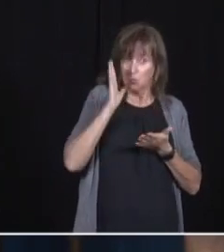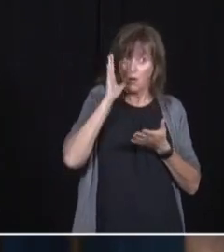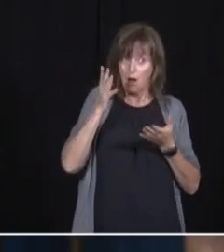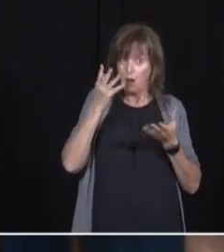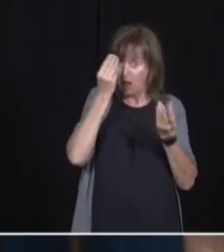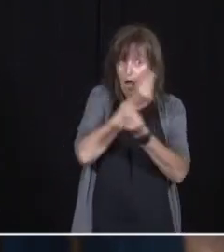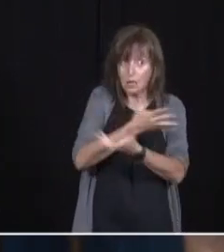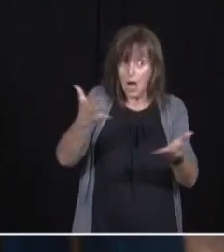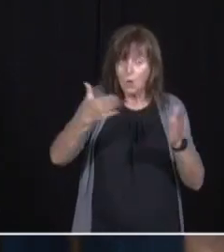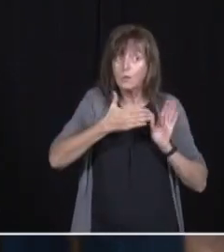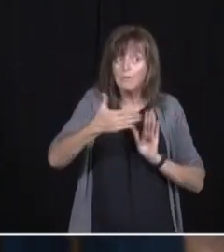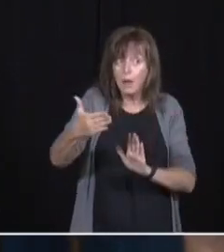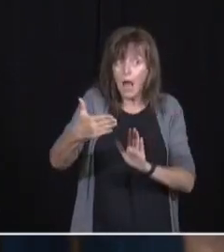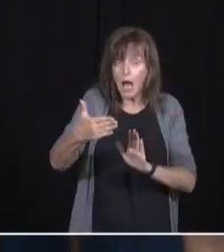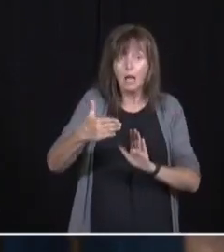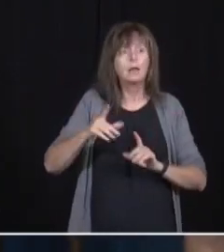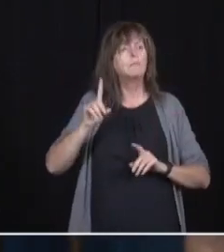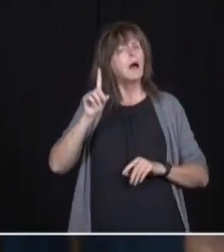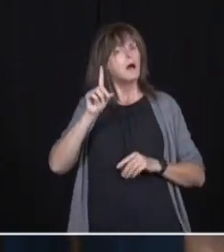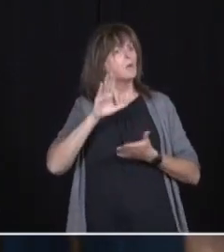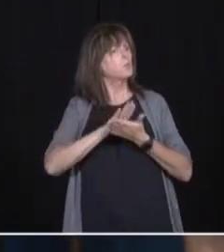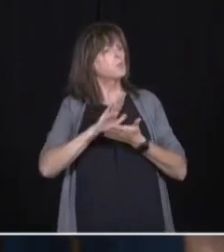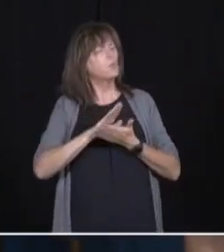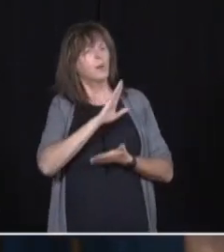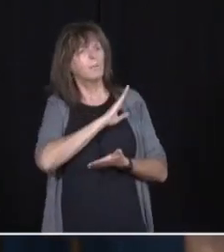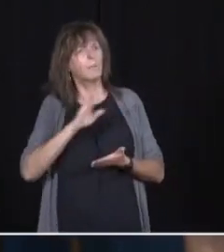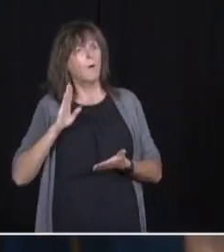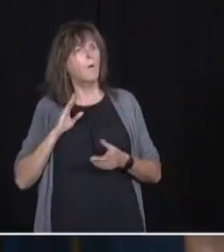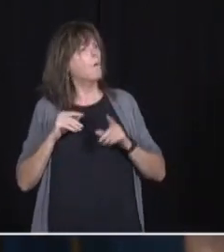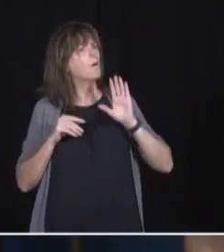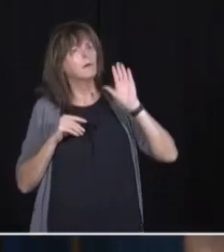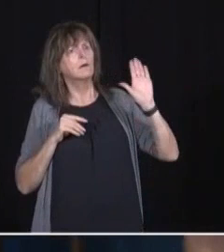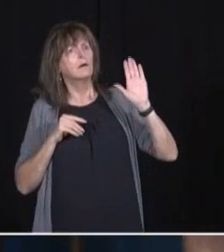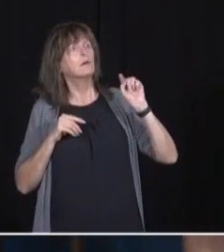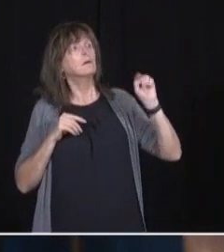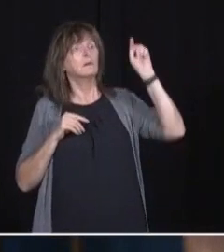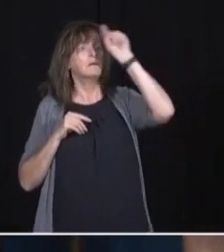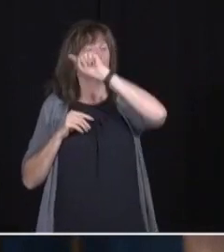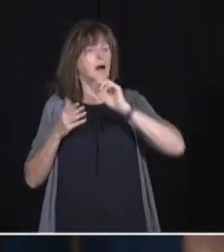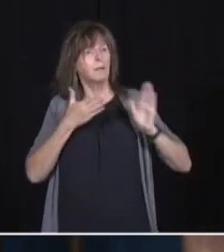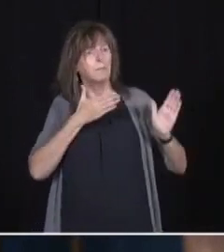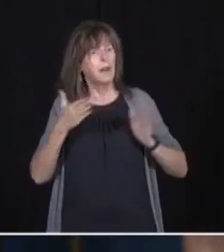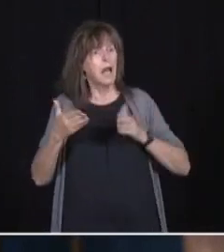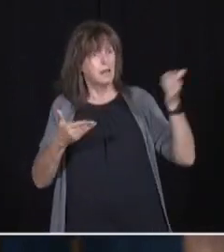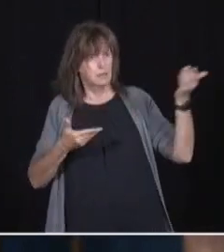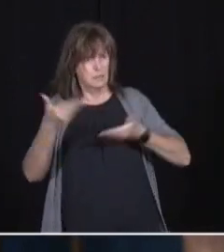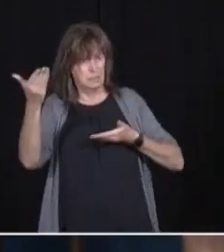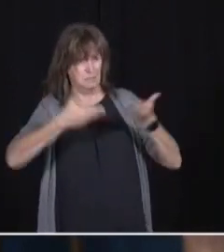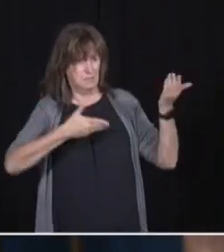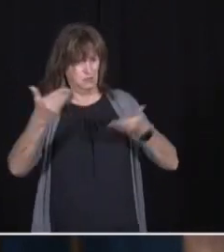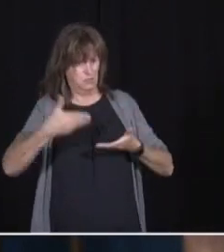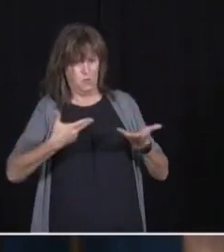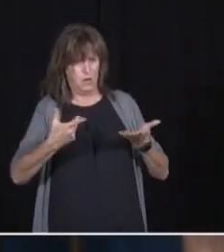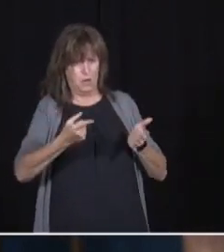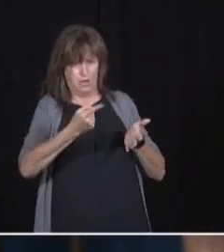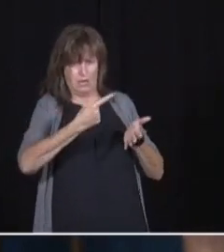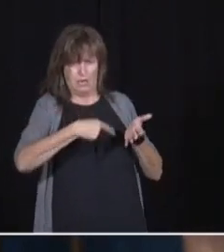point this week on what the plan will be. But for school boards to prevent their potential plans isn't until next month.